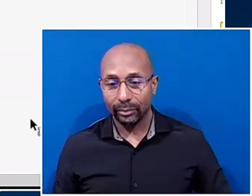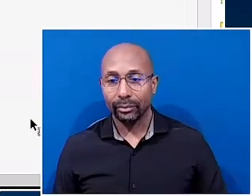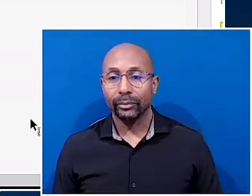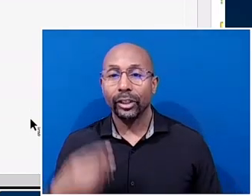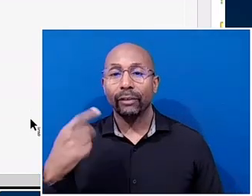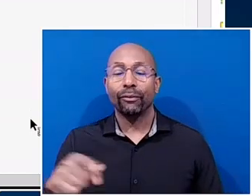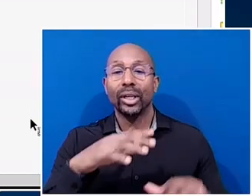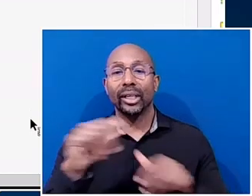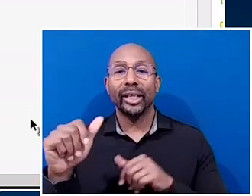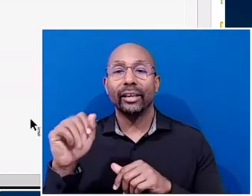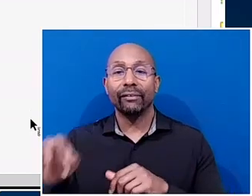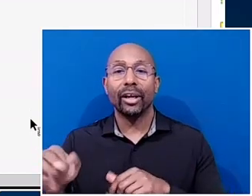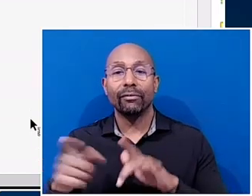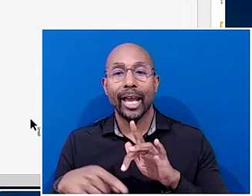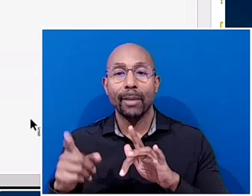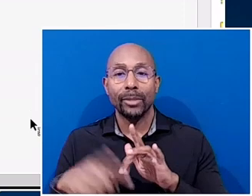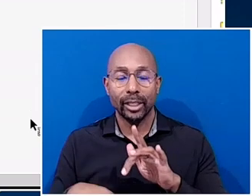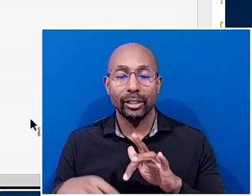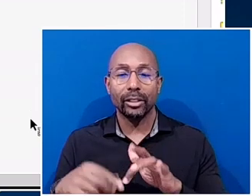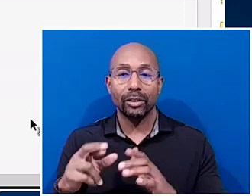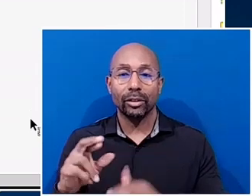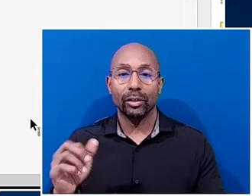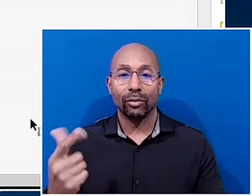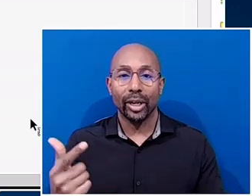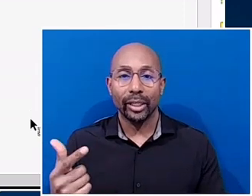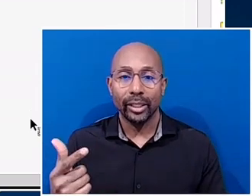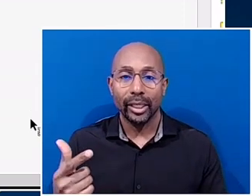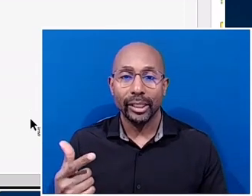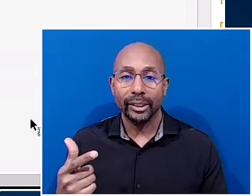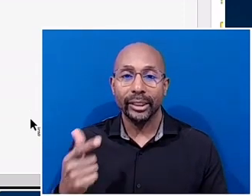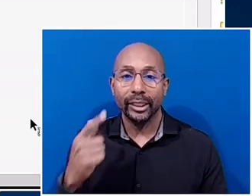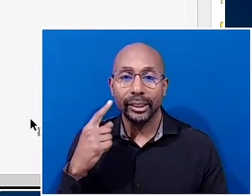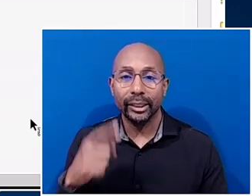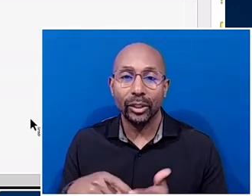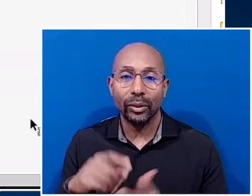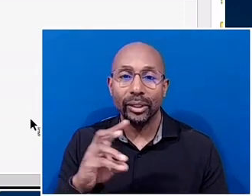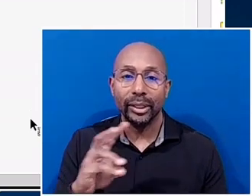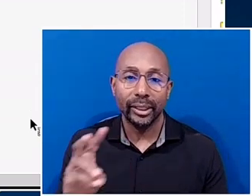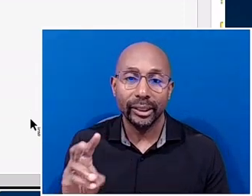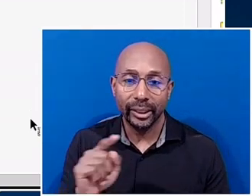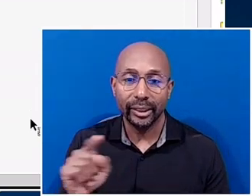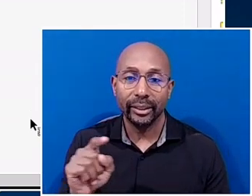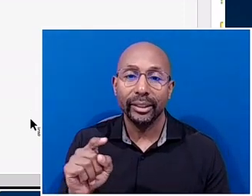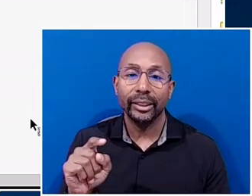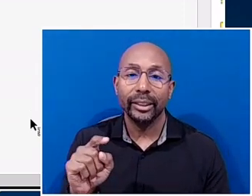CFR 668.22 (d) that are targeted at confined or incarcerated individuals.